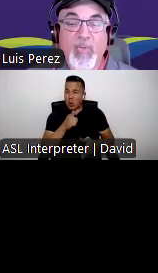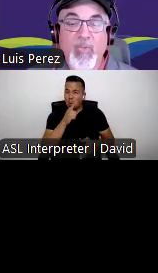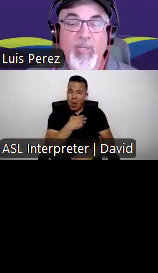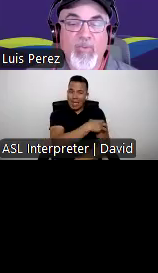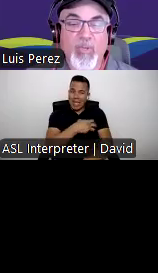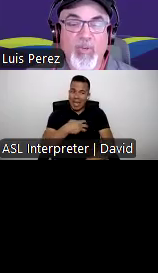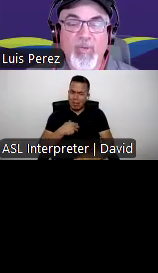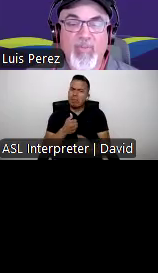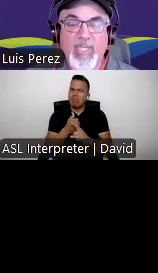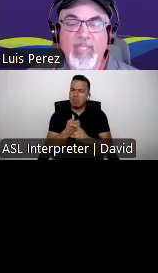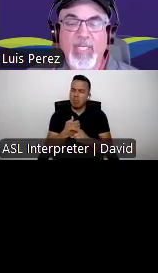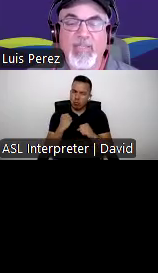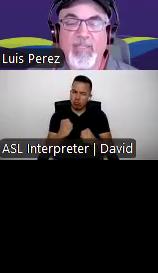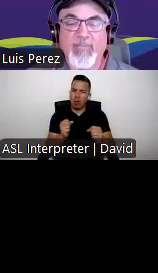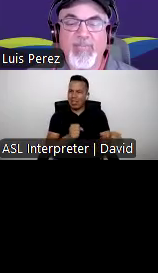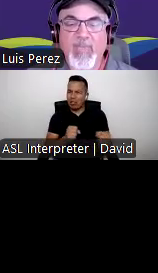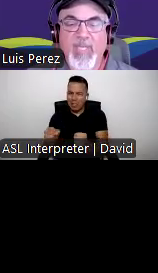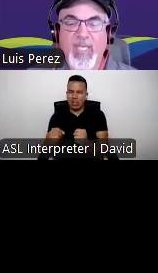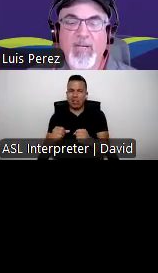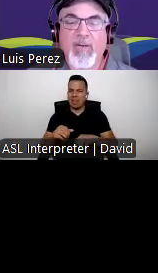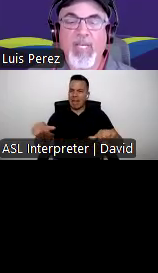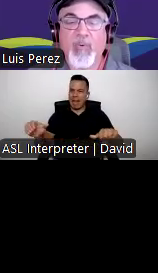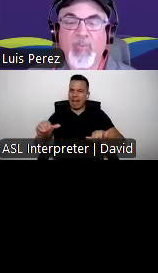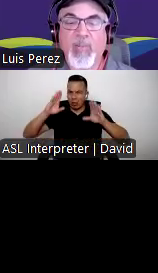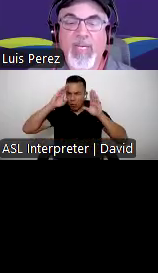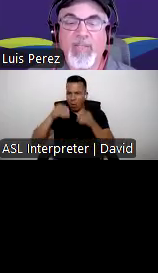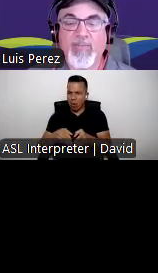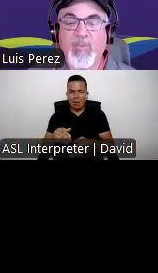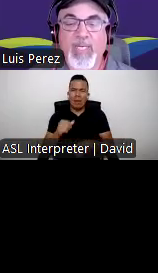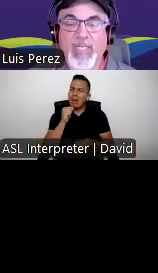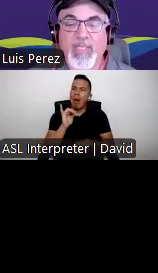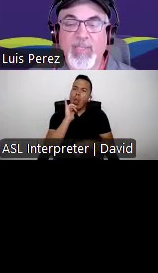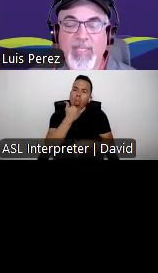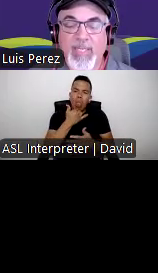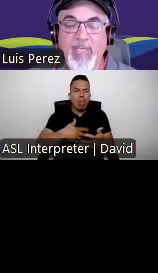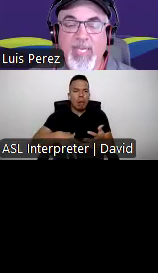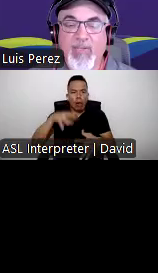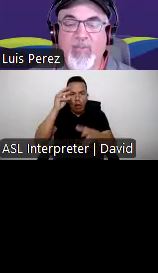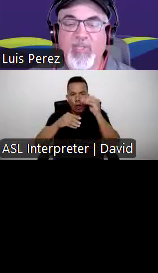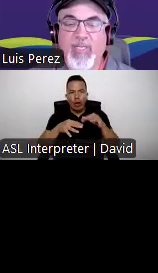So, they don't learn by chance. They are able to apply a set of strategies that they've gained over